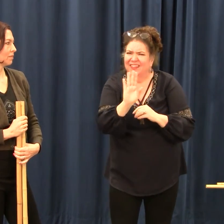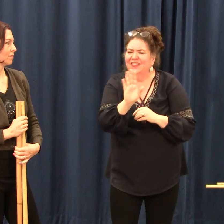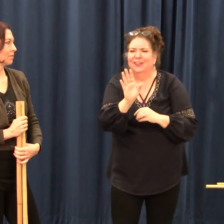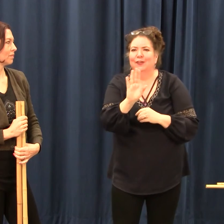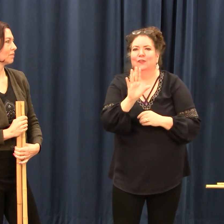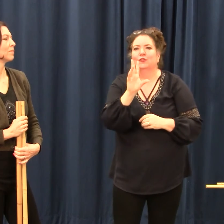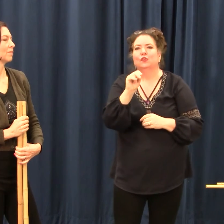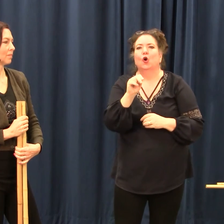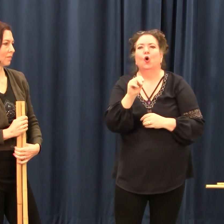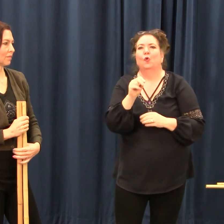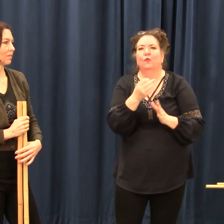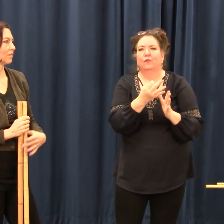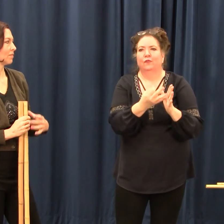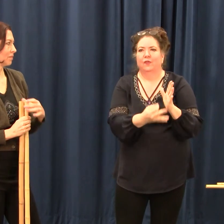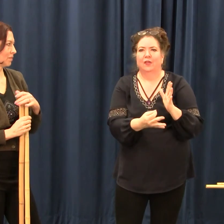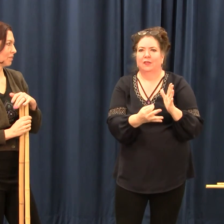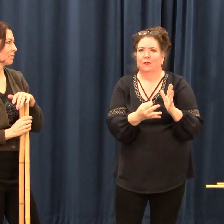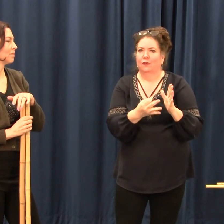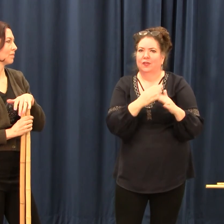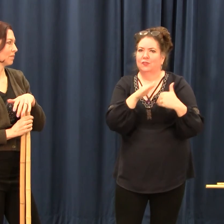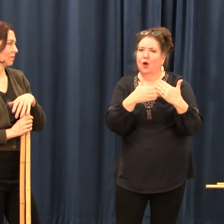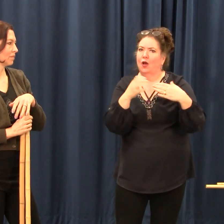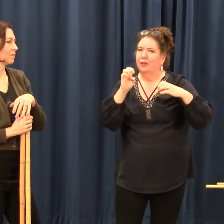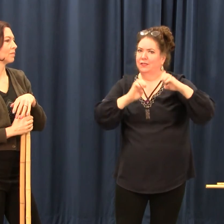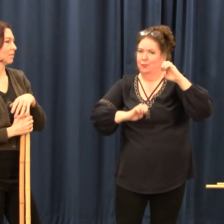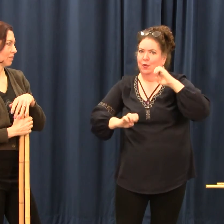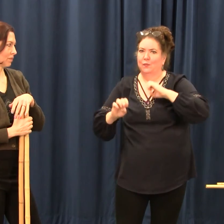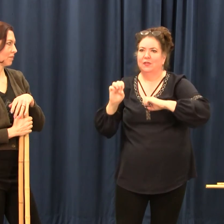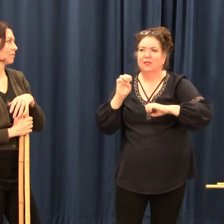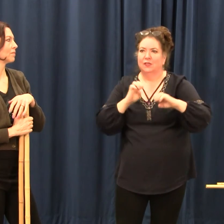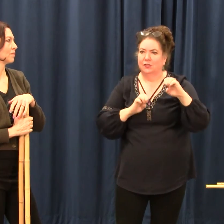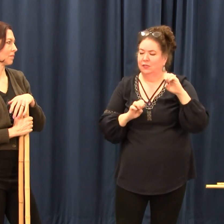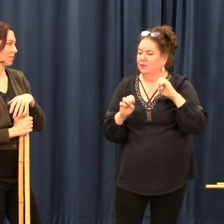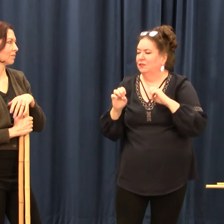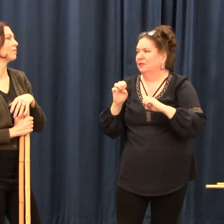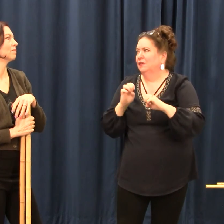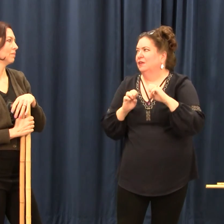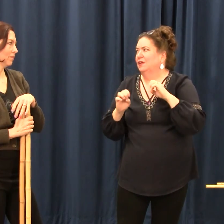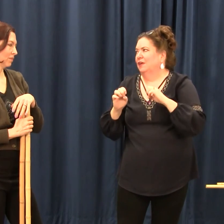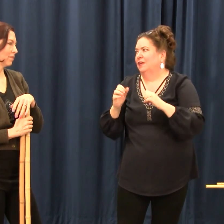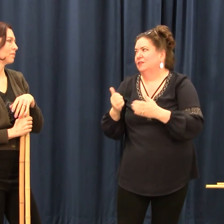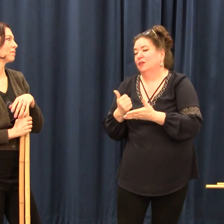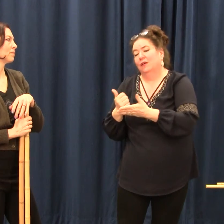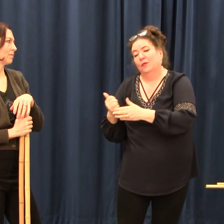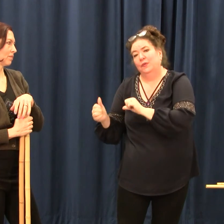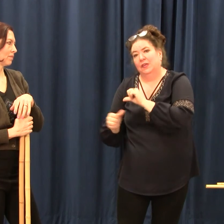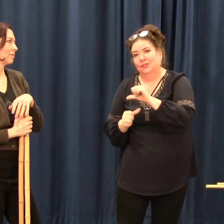no! No there's no failure. It's all experimentation and it's all helping each